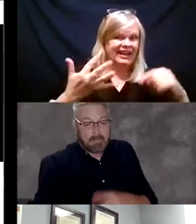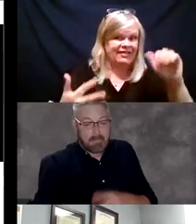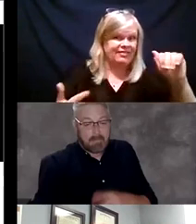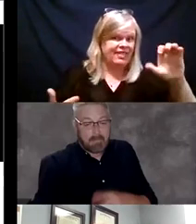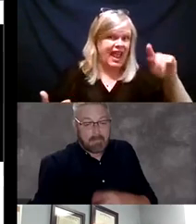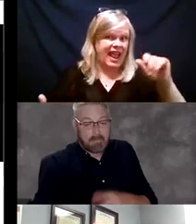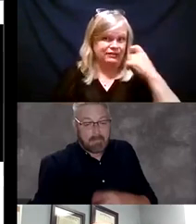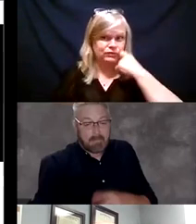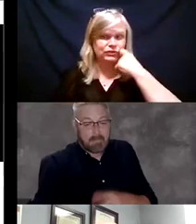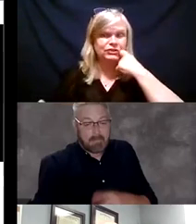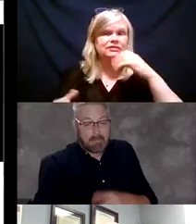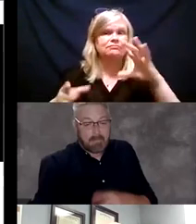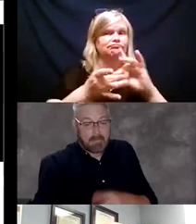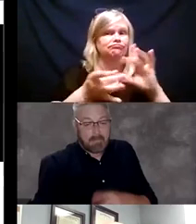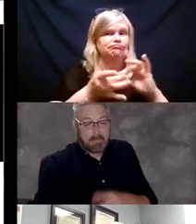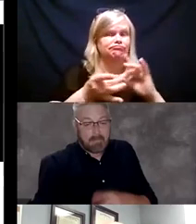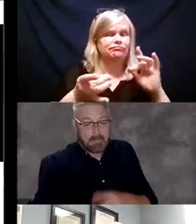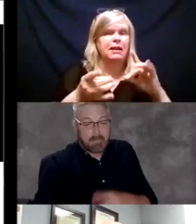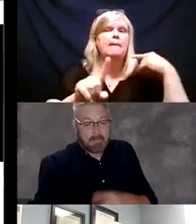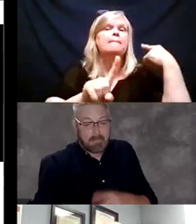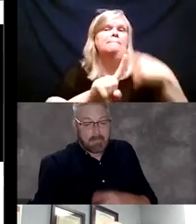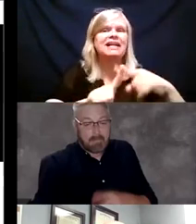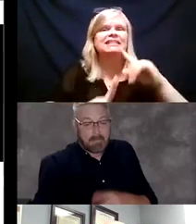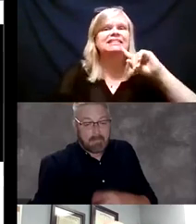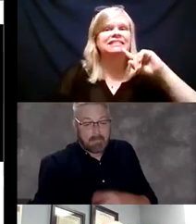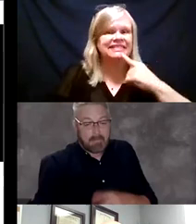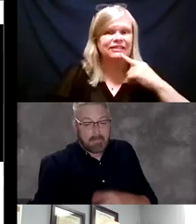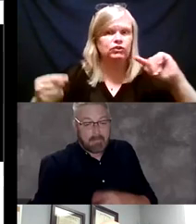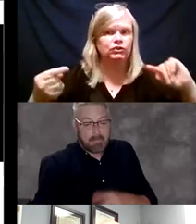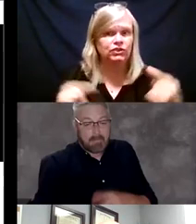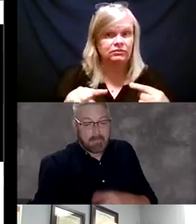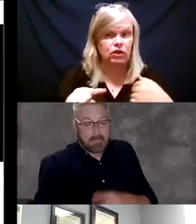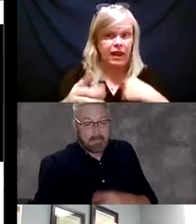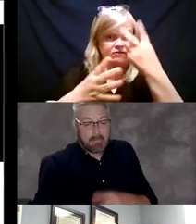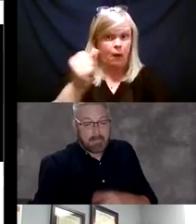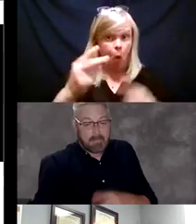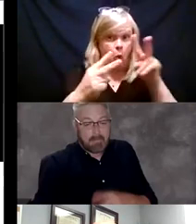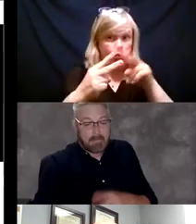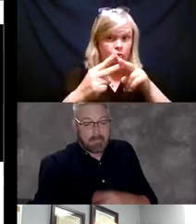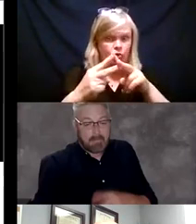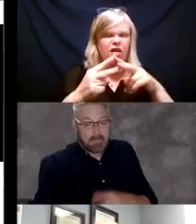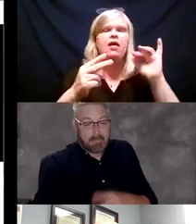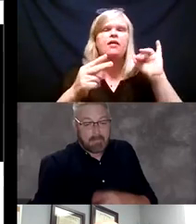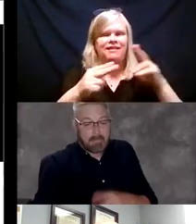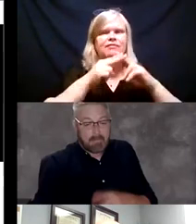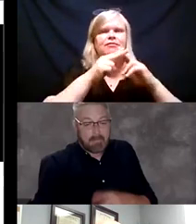TALKED ABOUT AS SEXUAL ABUSE, PLUS IT'S SERIOUS INJURY. IF YOU HAVE BOTH, THAT'S A 1ST DEGREE SEXUAL ABUSE AND IT'S A